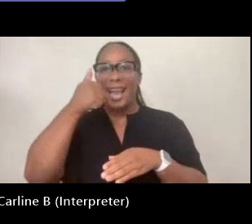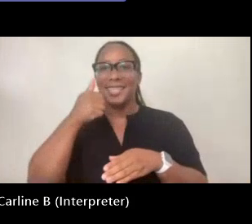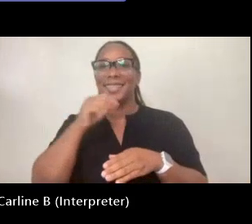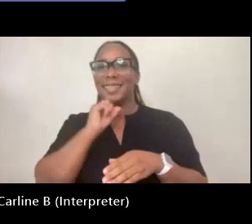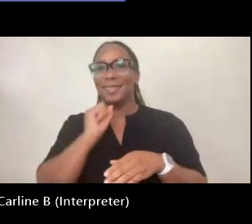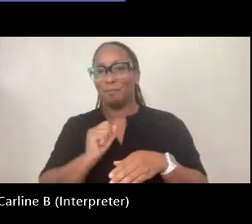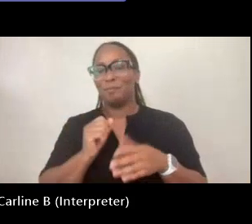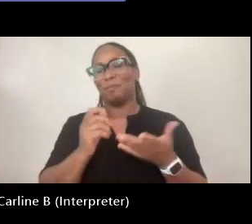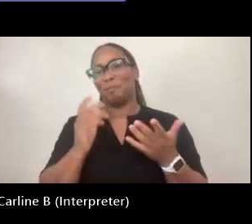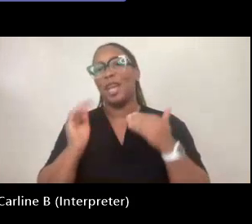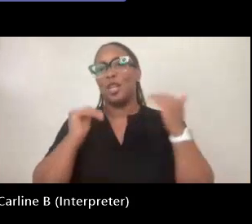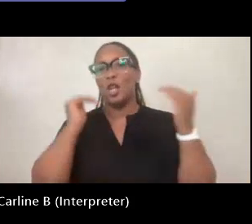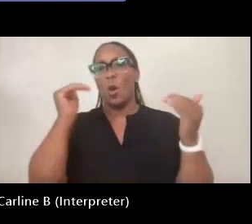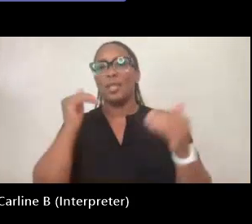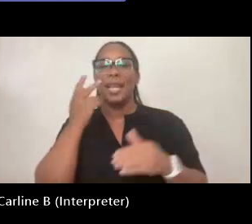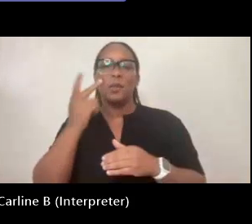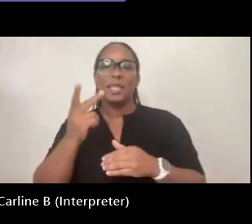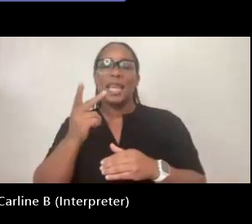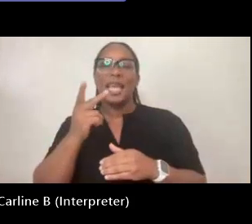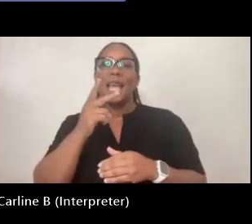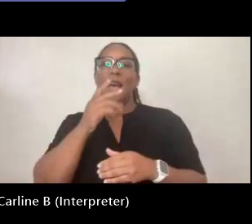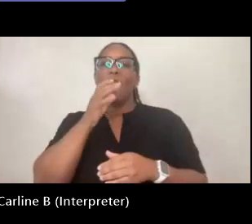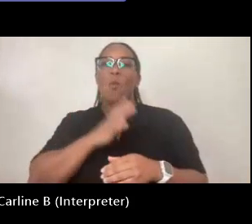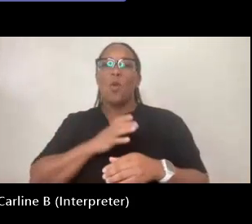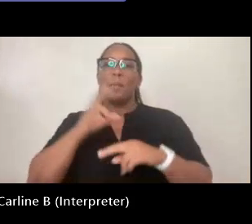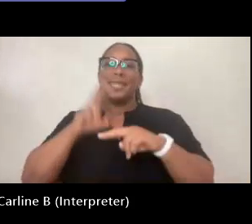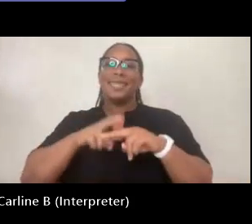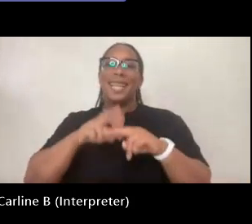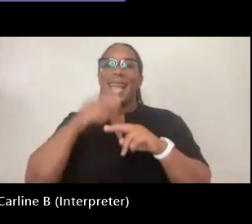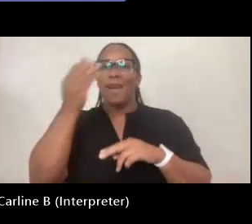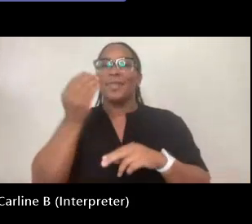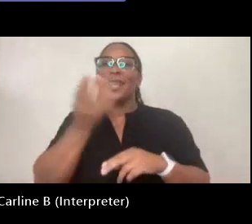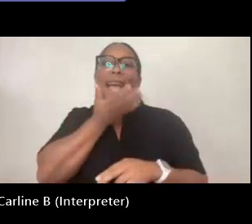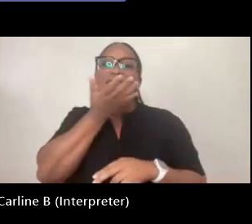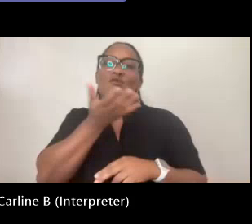And there's a woman sitting in a grassy green yard outside,